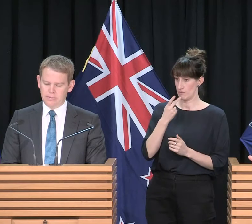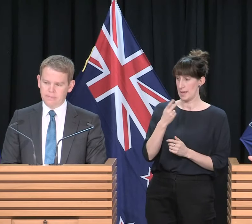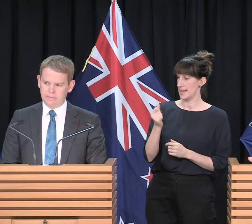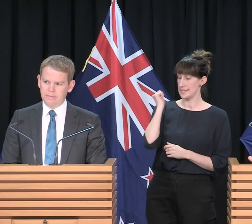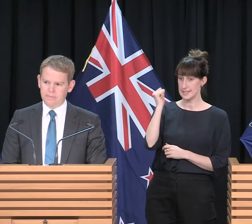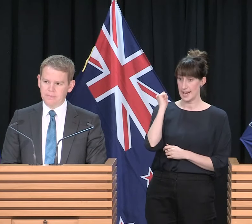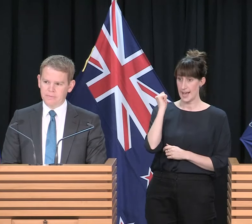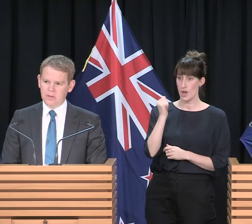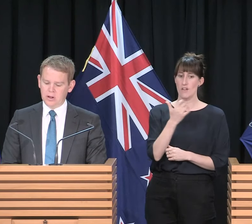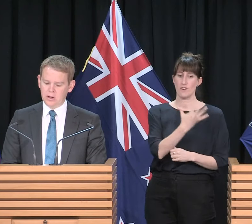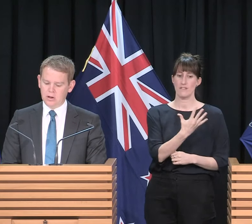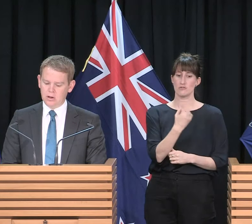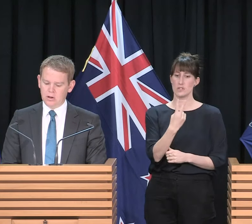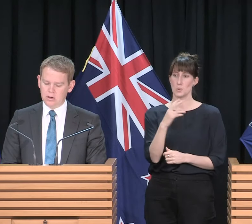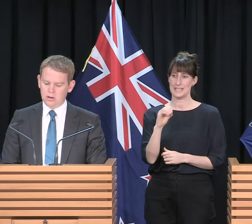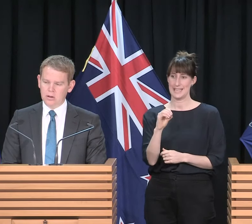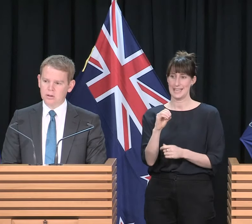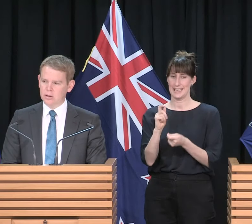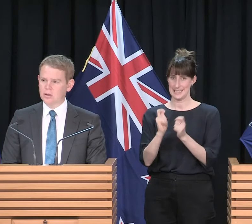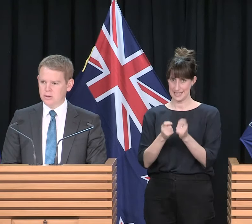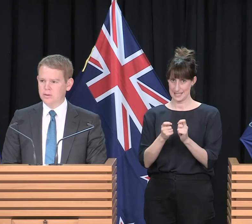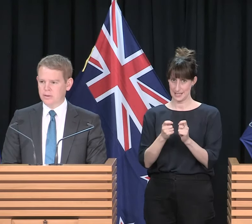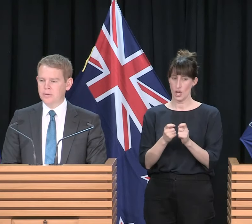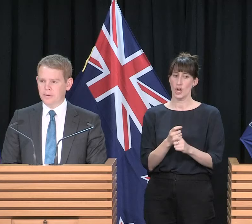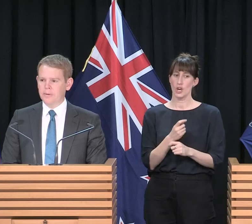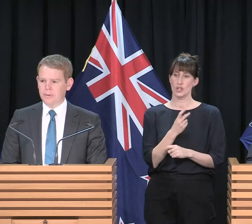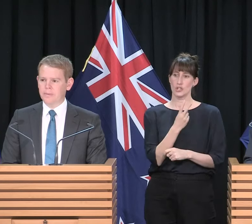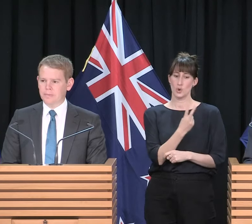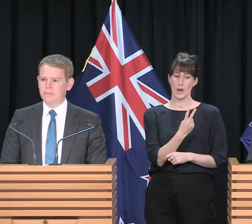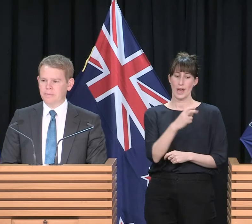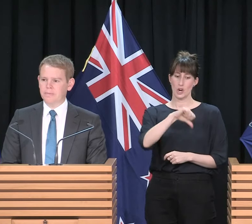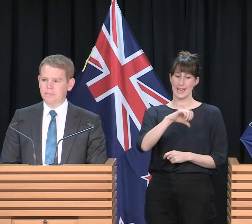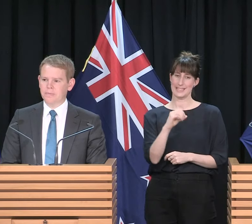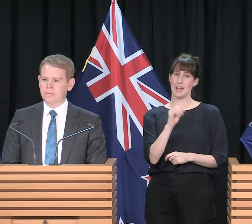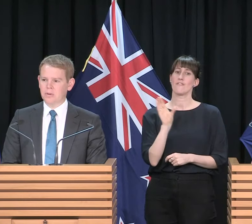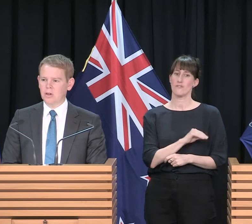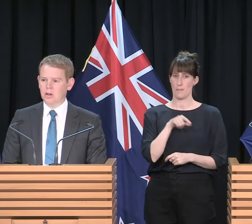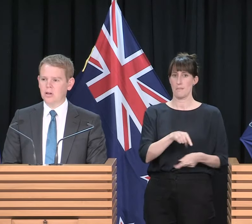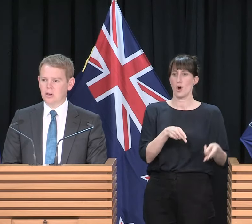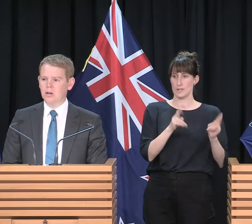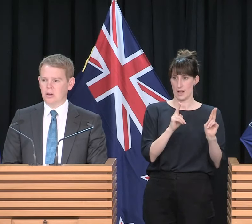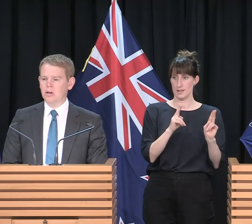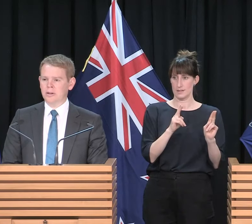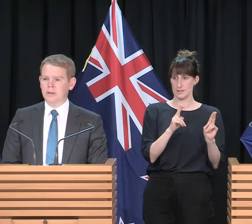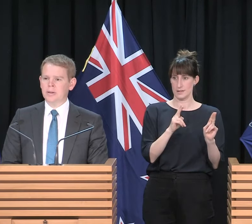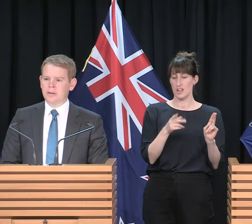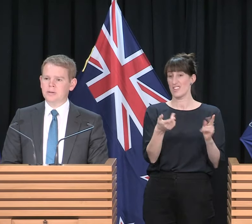right out to the front-line staff should they be needed. And likewise, for some people